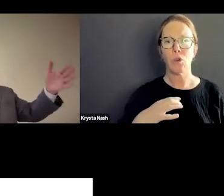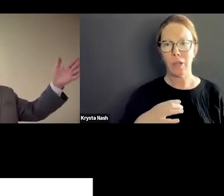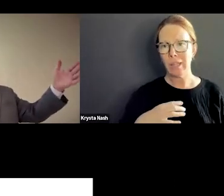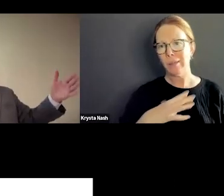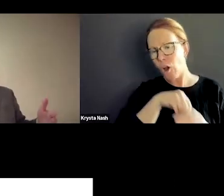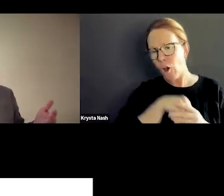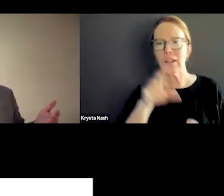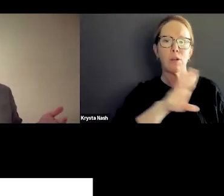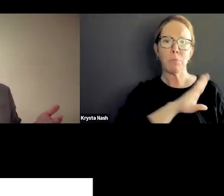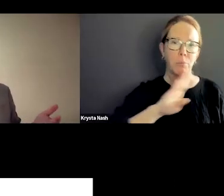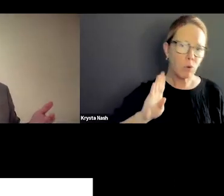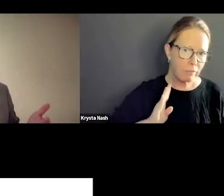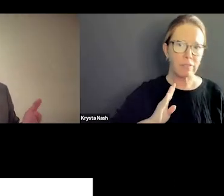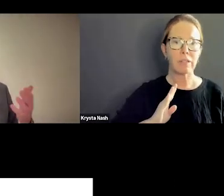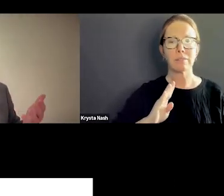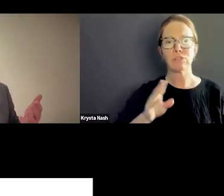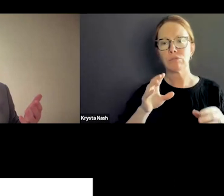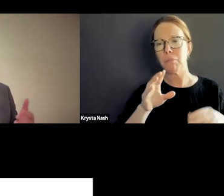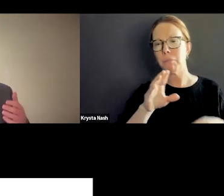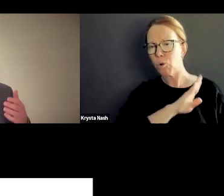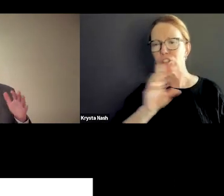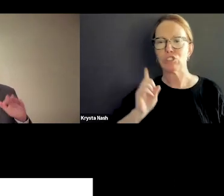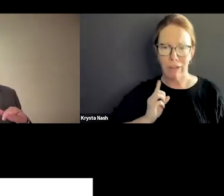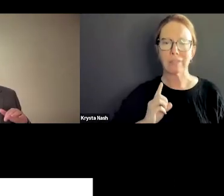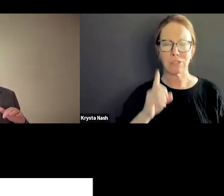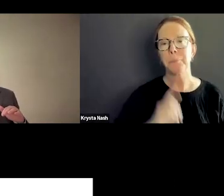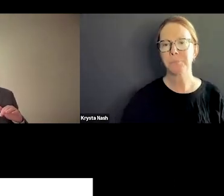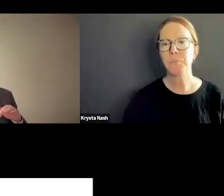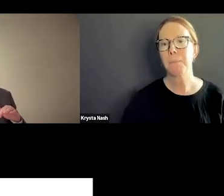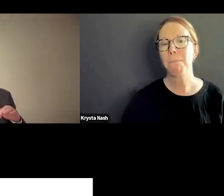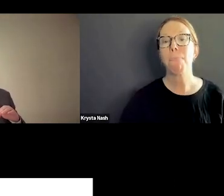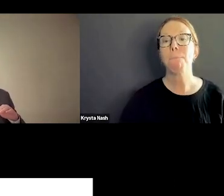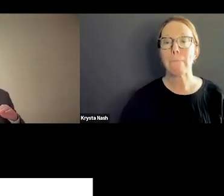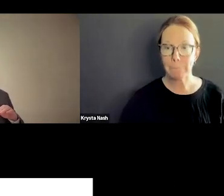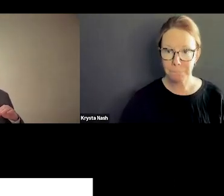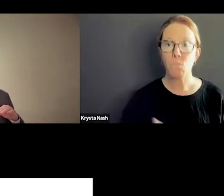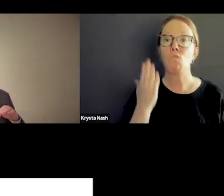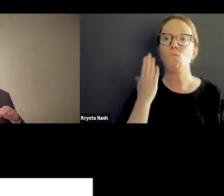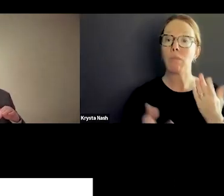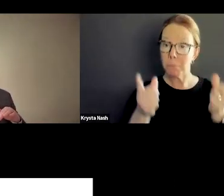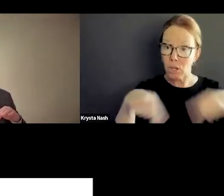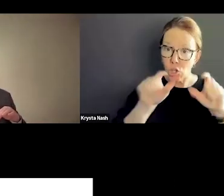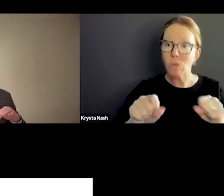and governing the kinds of actions that they do to help people. So I will tell you, there might be ways for you to get involved or for you